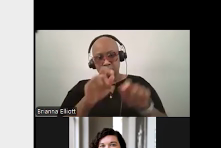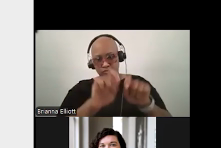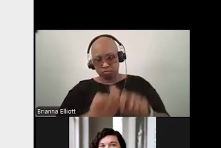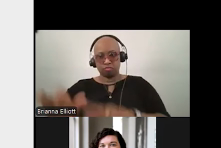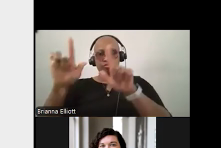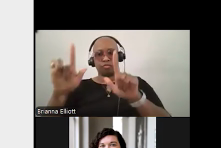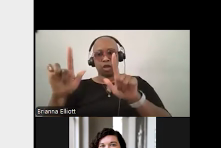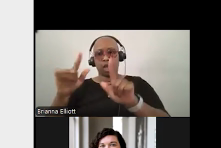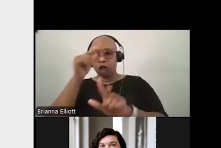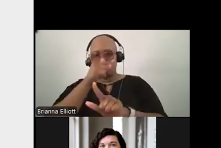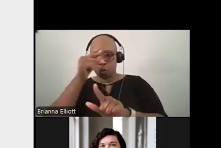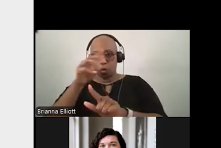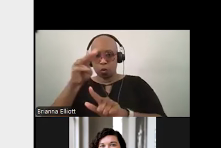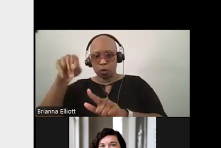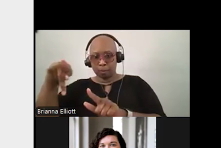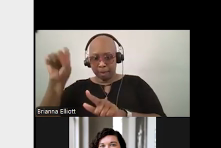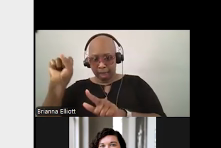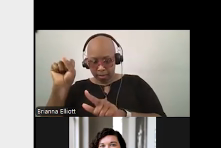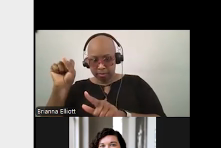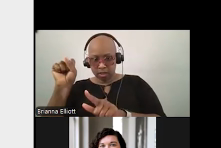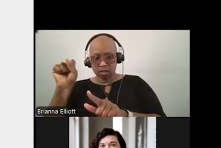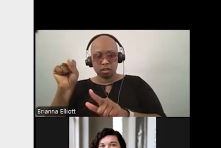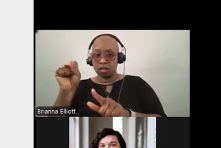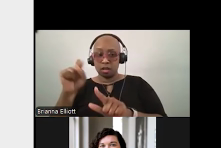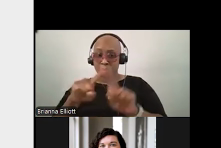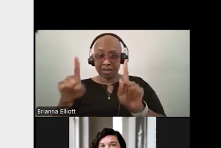who's going to what's going to read it to them, right? Nothing is going to be able to read it